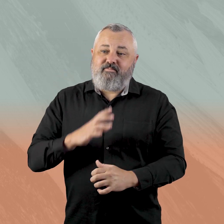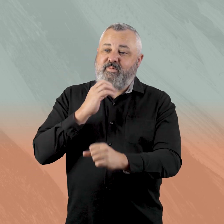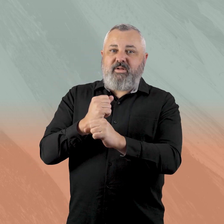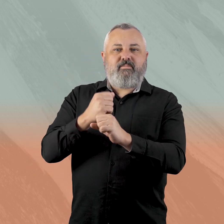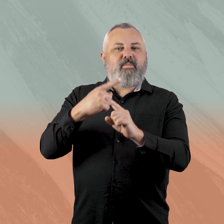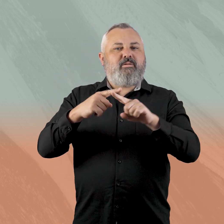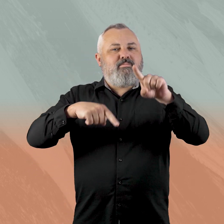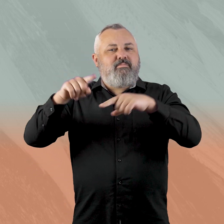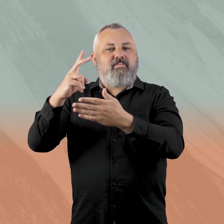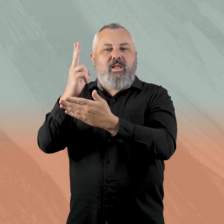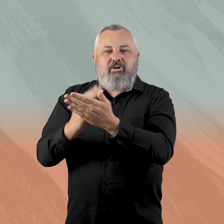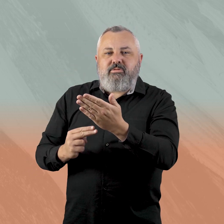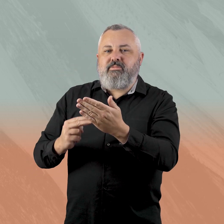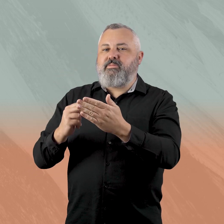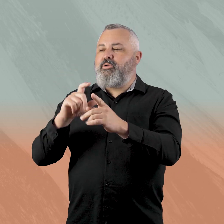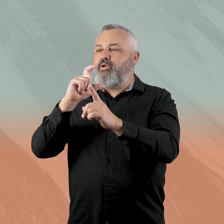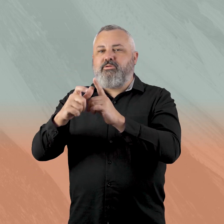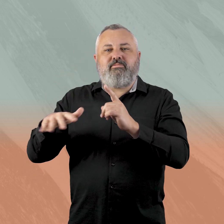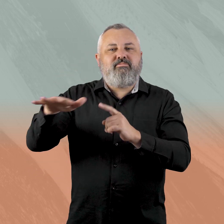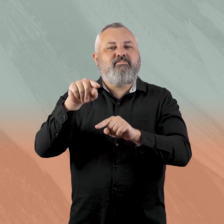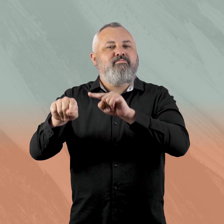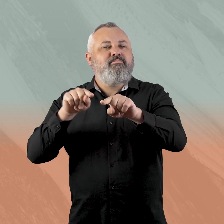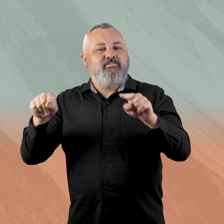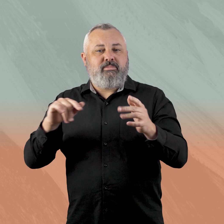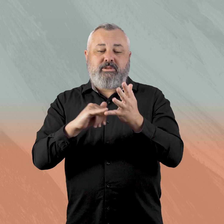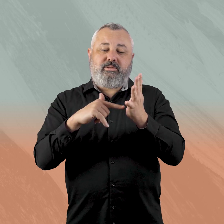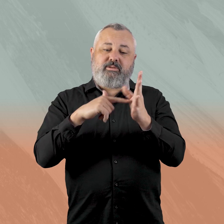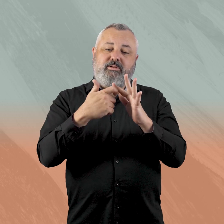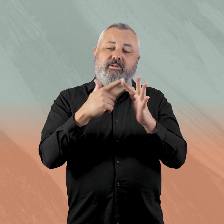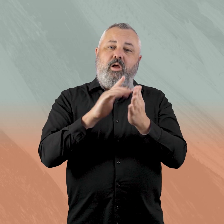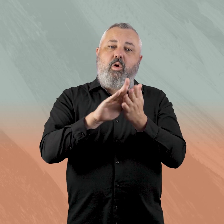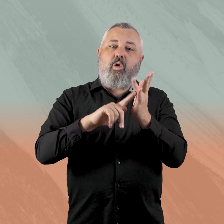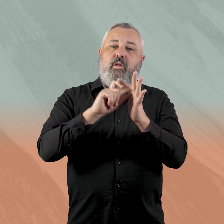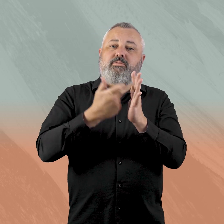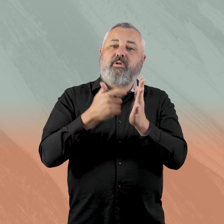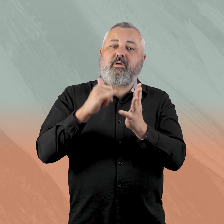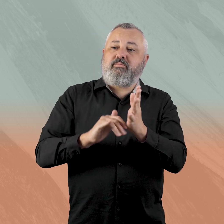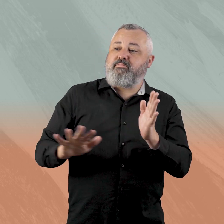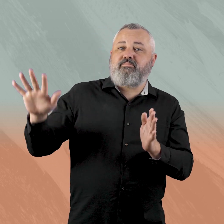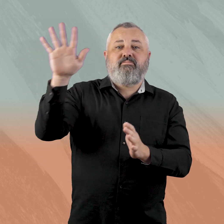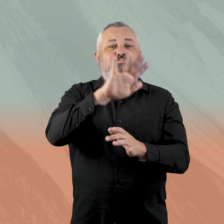To achieve these outcomes, the Government will work collaboratively with a range of stakeholders across